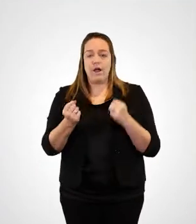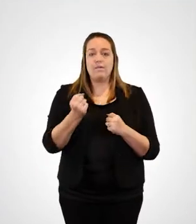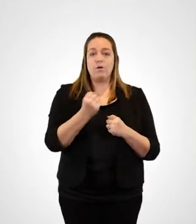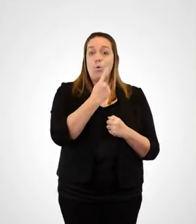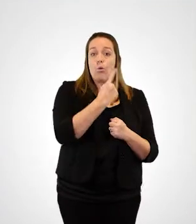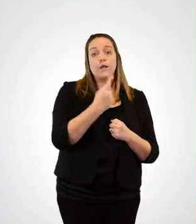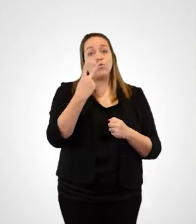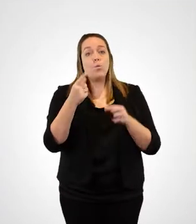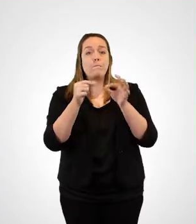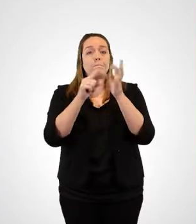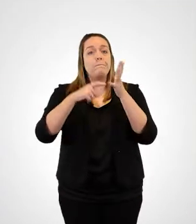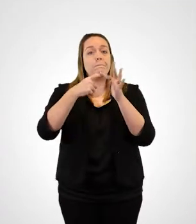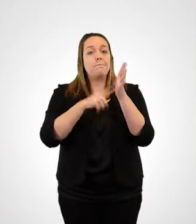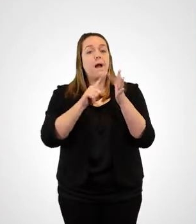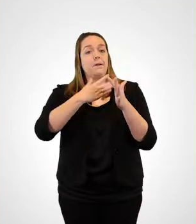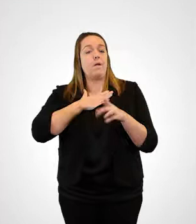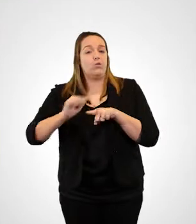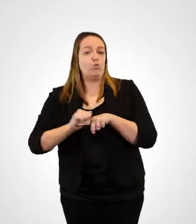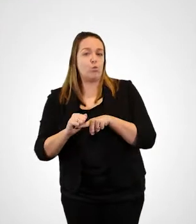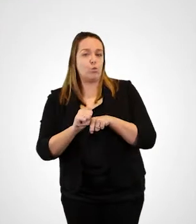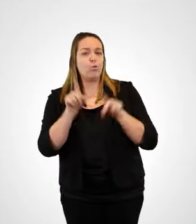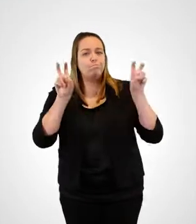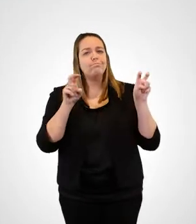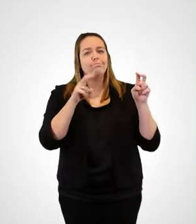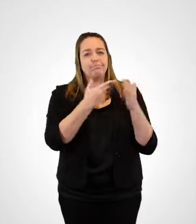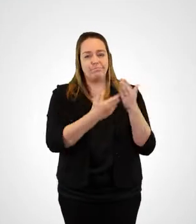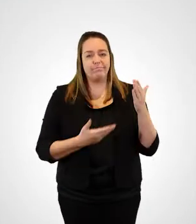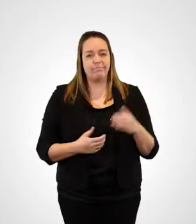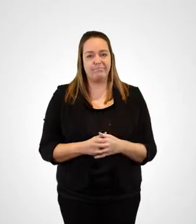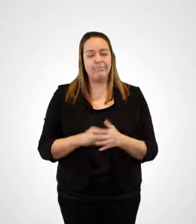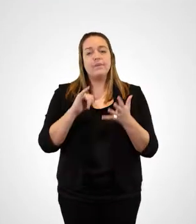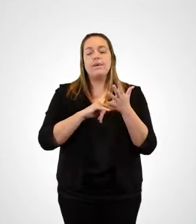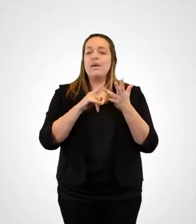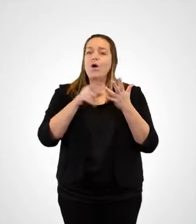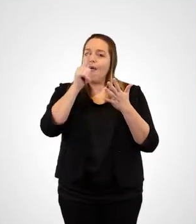buckle my shoe", so you can support the notion of rhyming